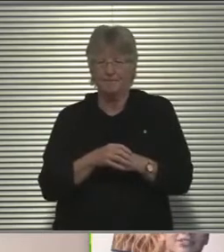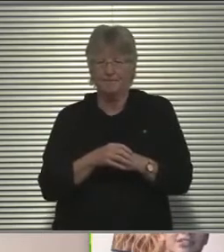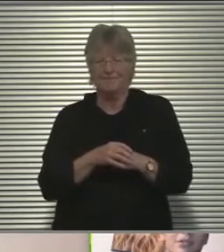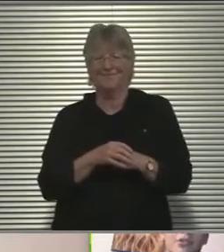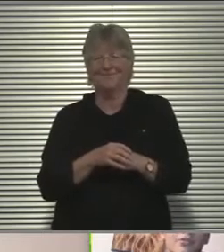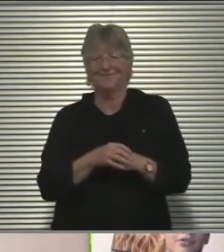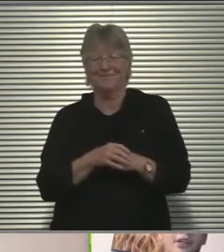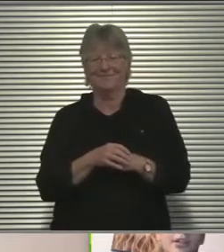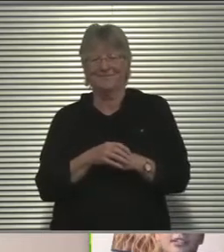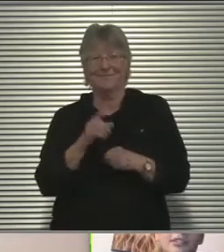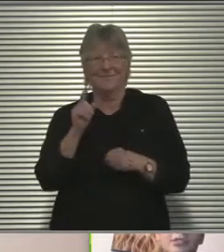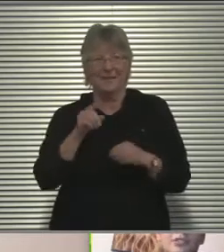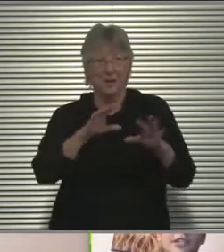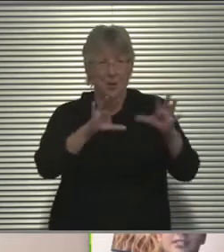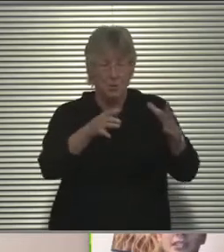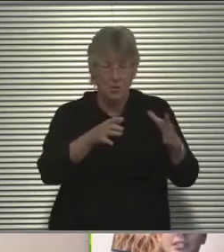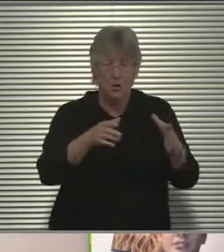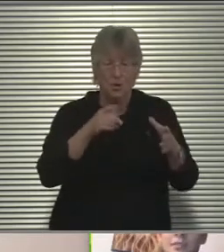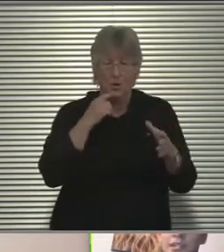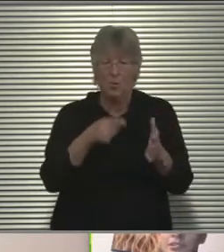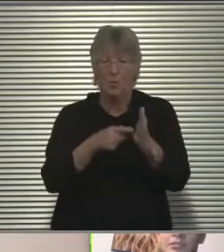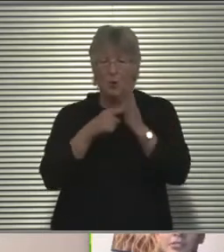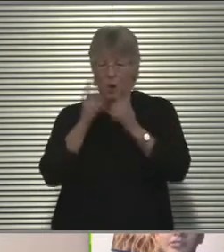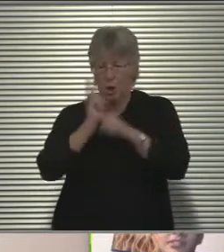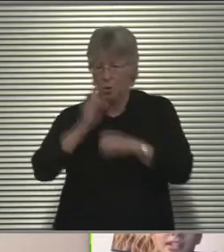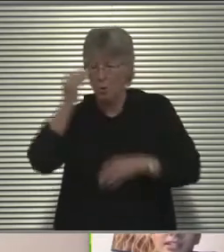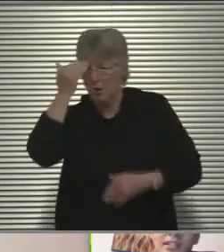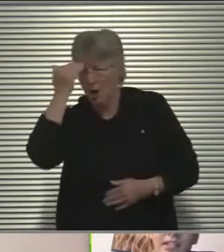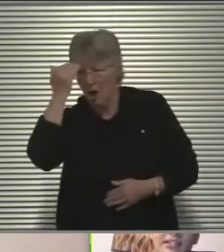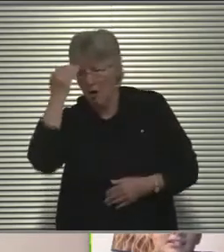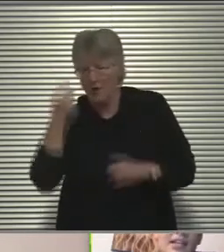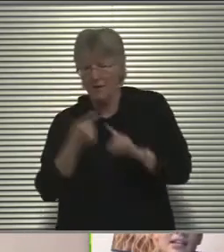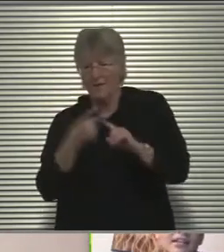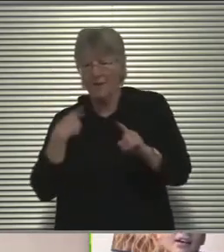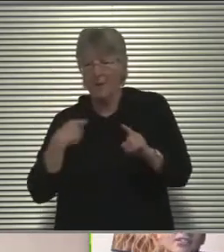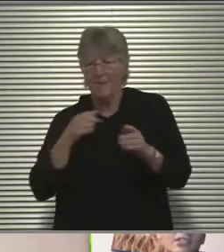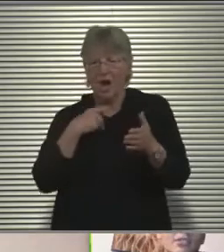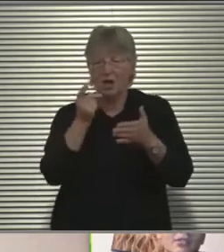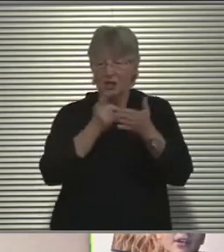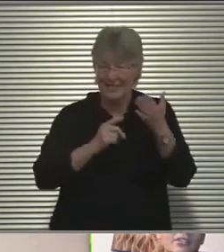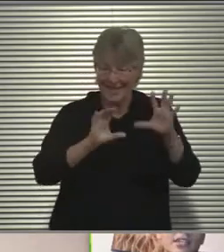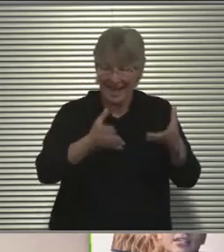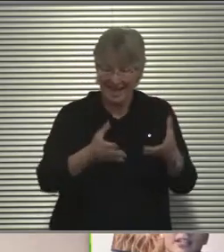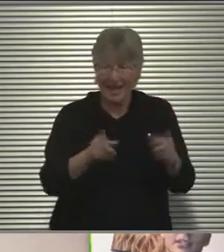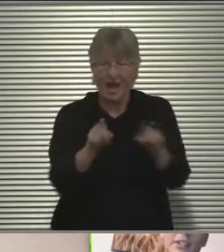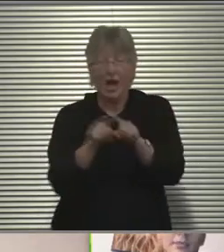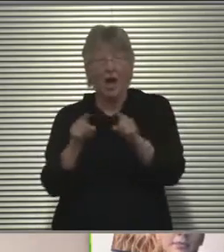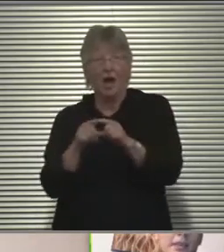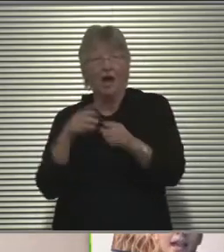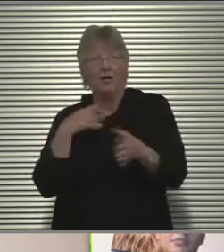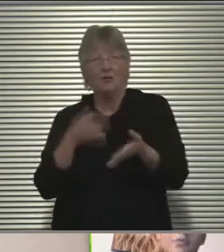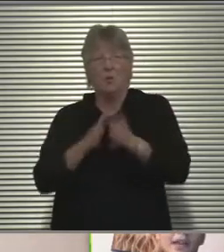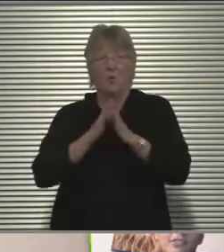This unit will require us to utilize knowledge from our intro to design class that all students are required to in the 9th grade, as we will have